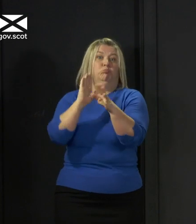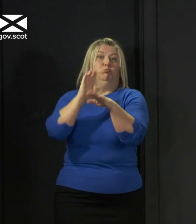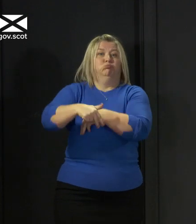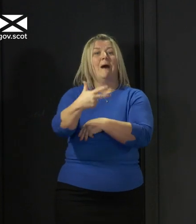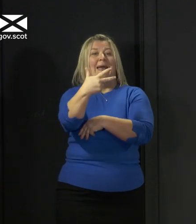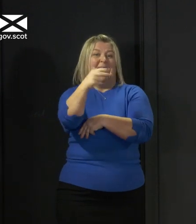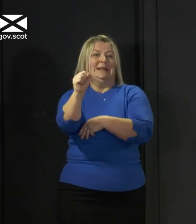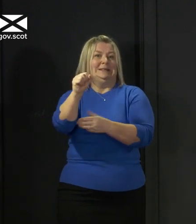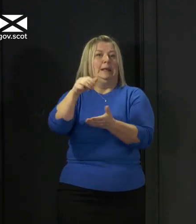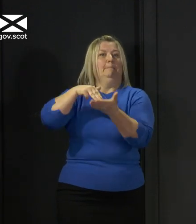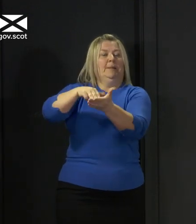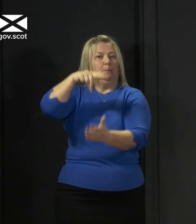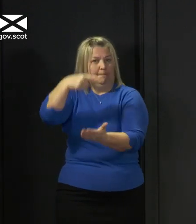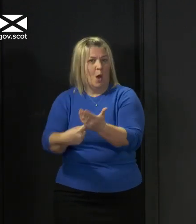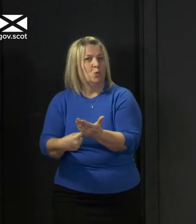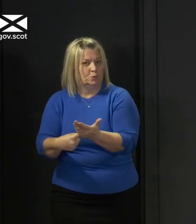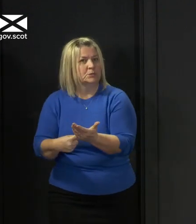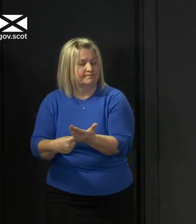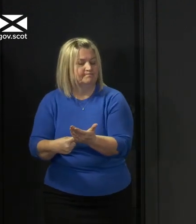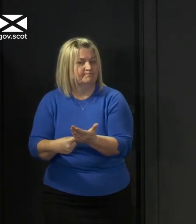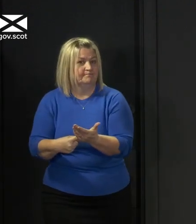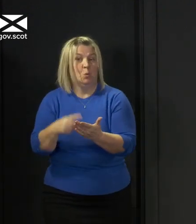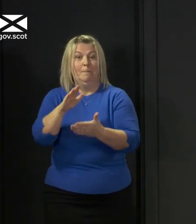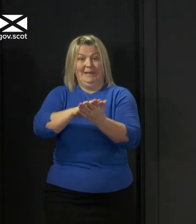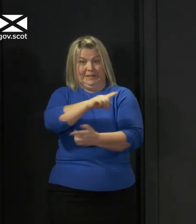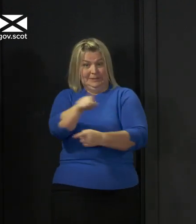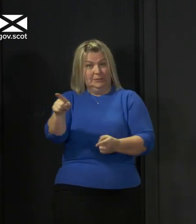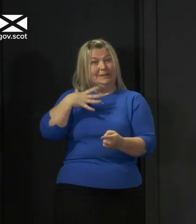low incomes who need immediate help and these grants provide people with funds